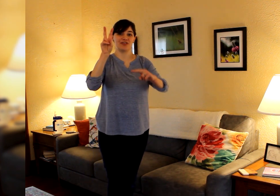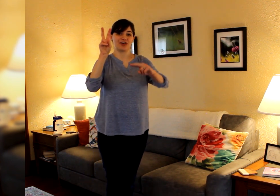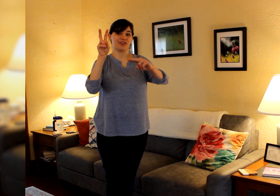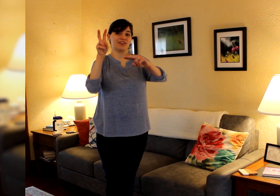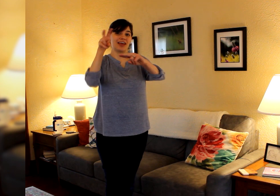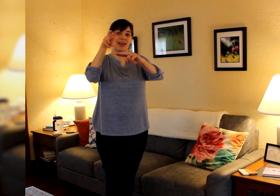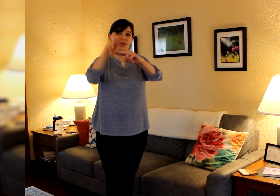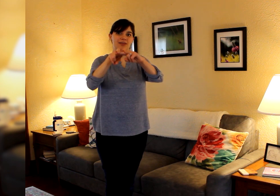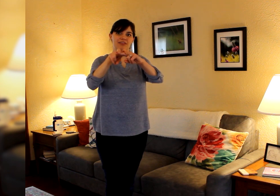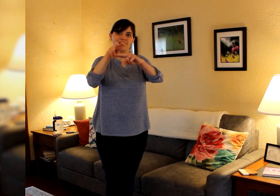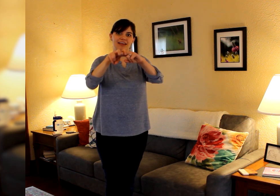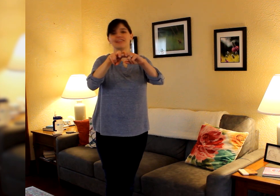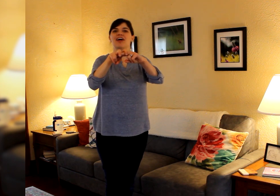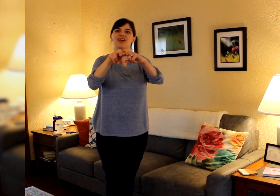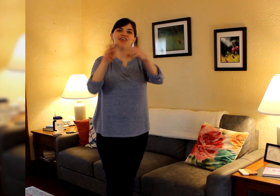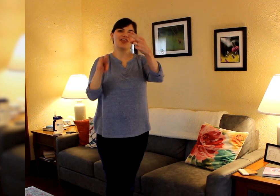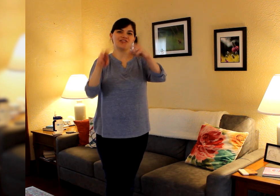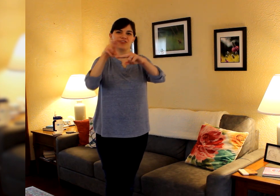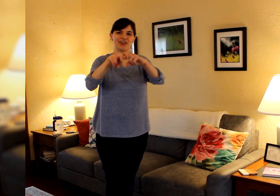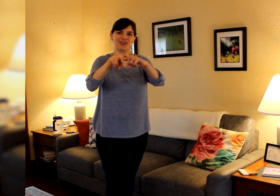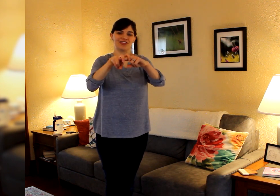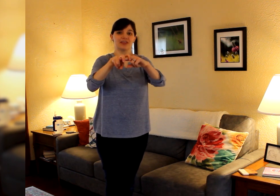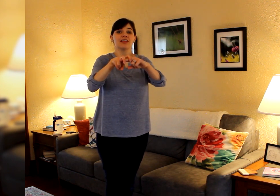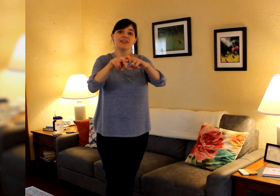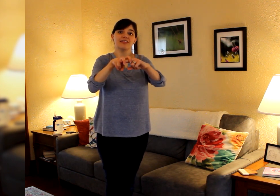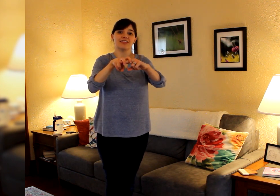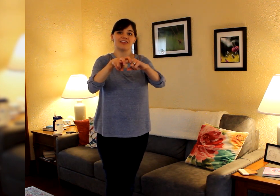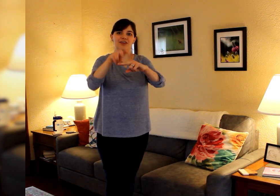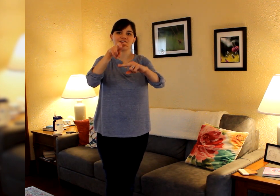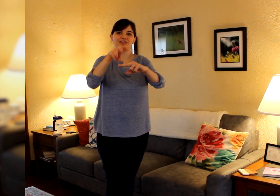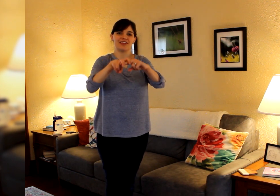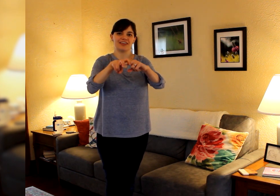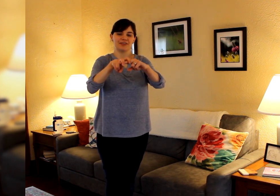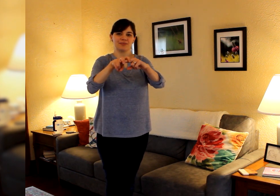fingers and make them sit on your other two fingers. This is the sign for sit. If